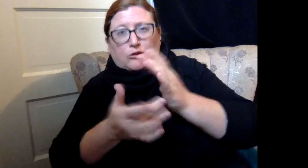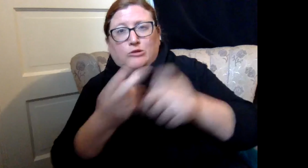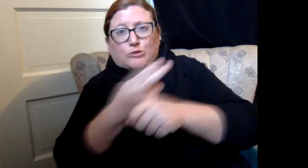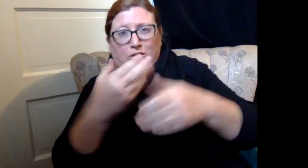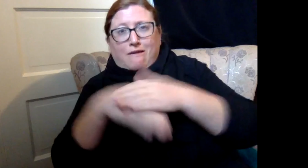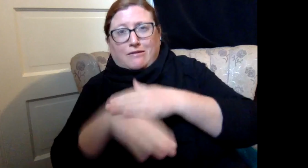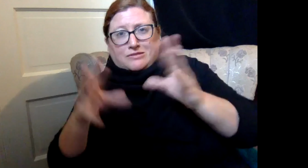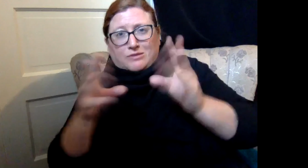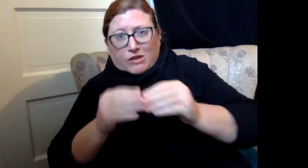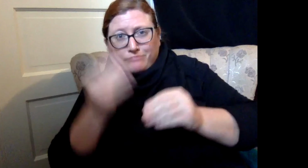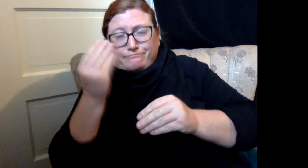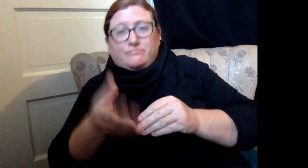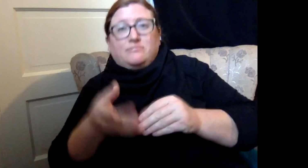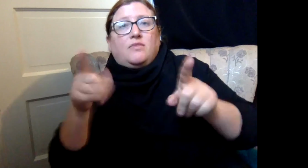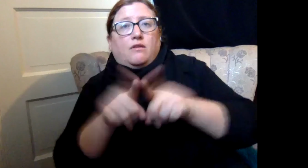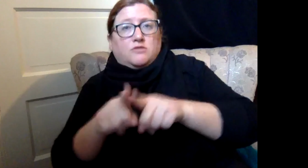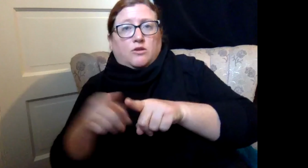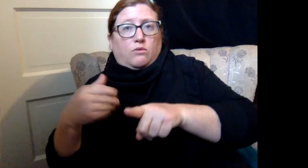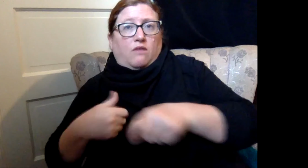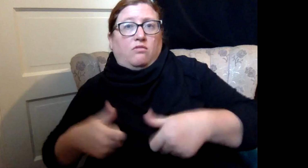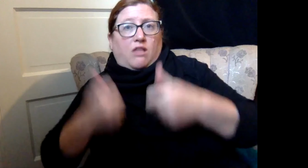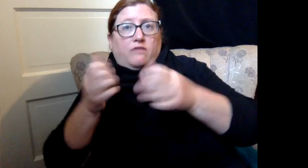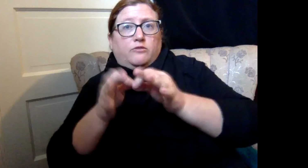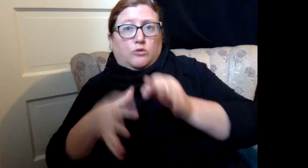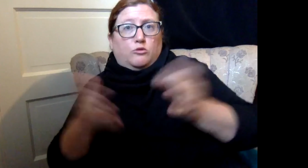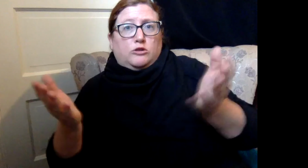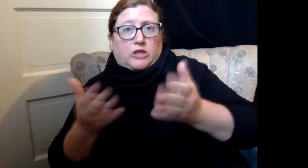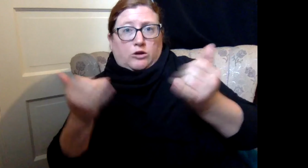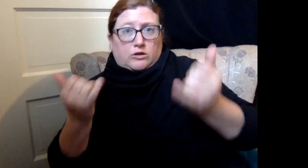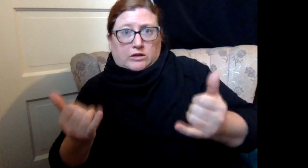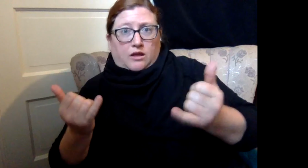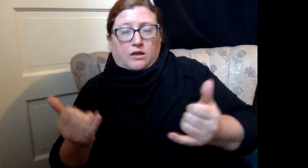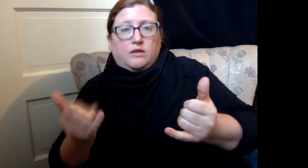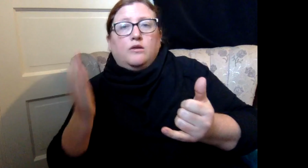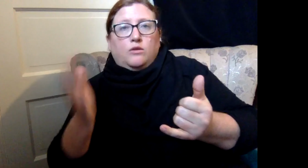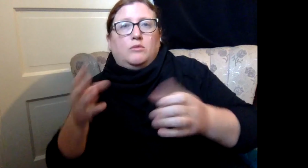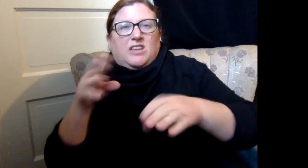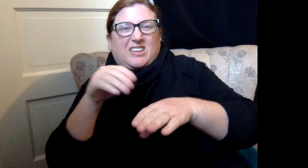the bottom of your screen or the top of your screen depending on your device.